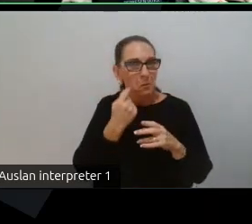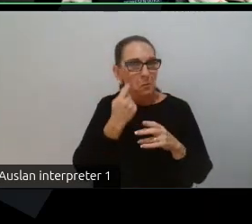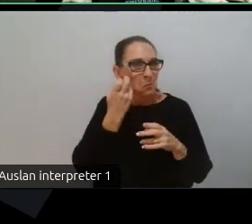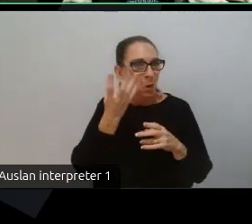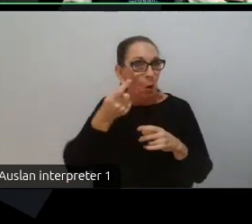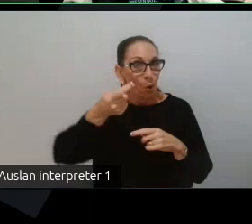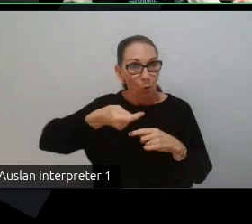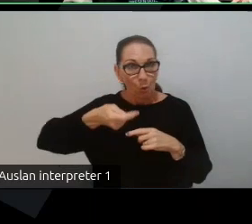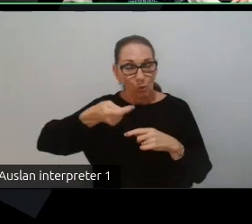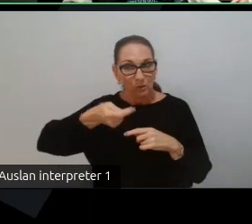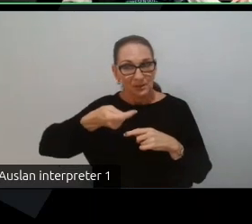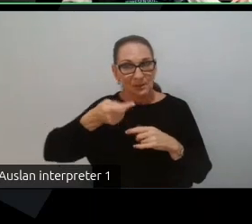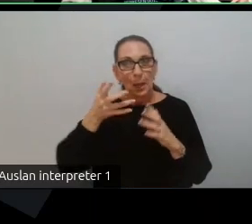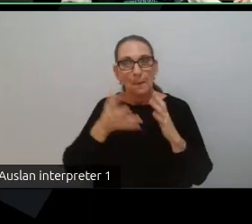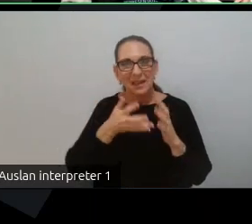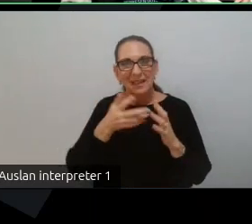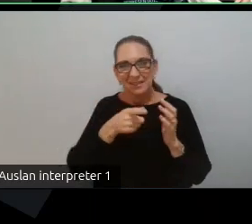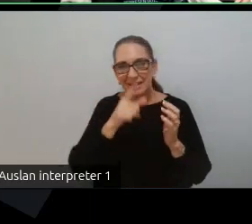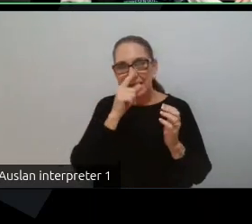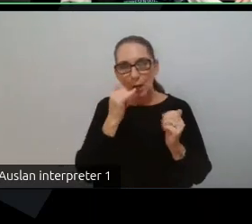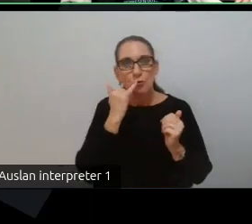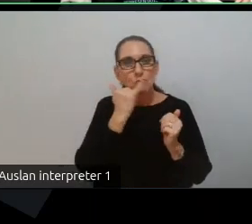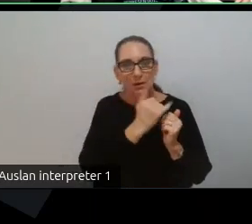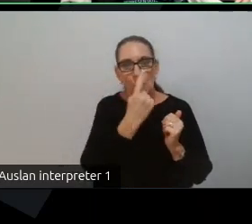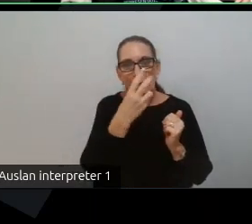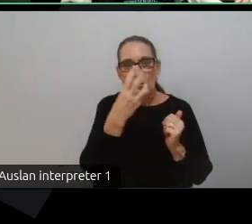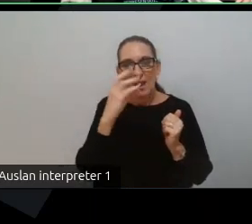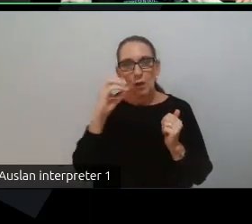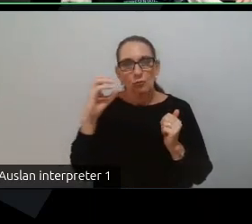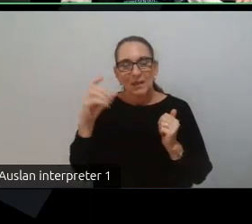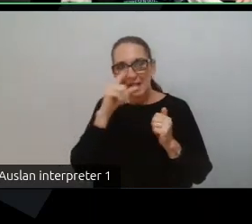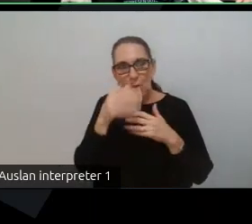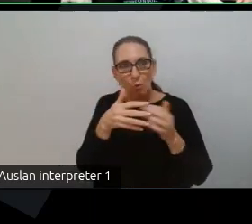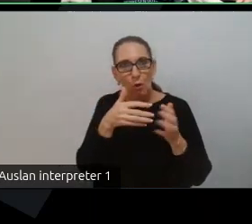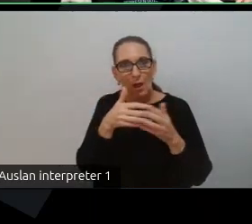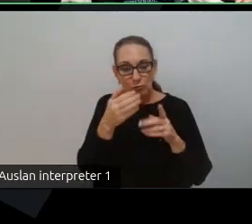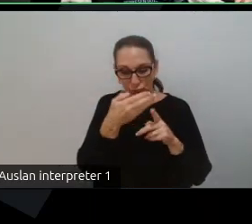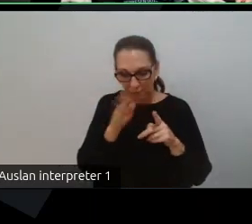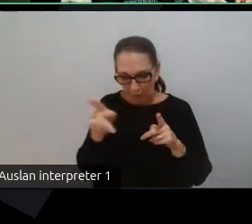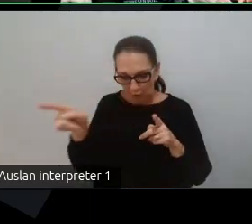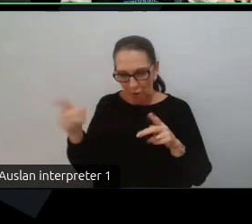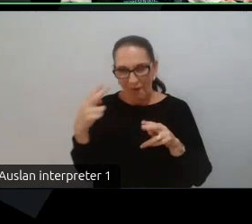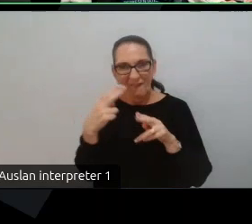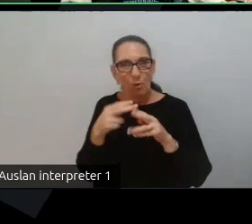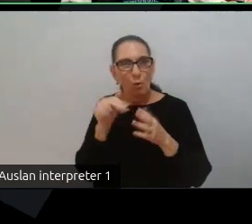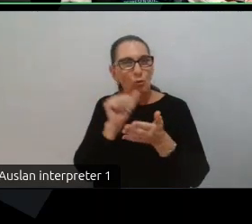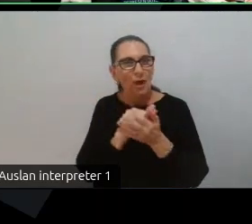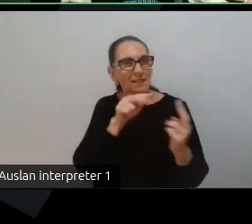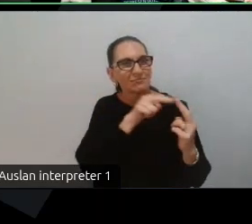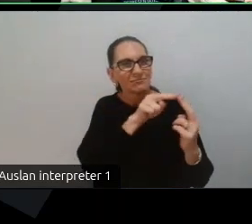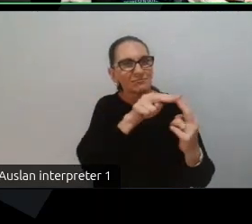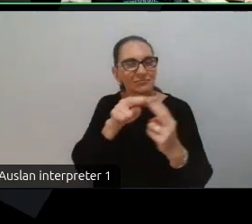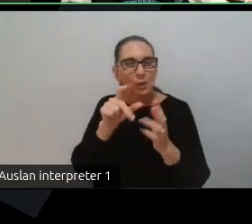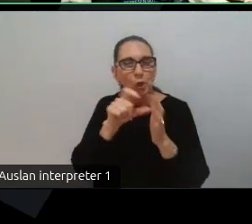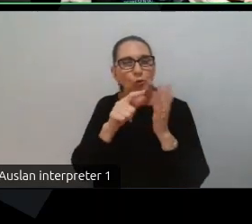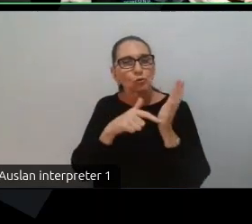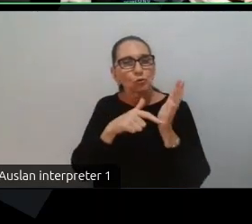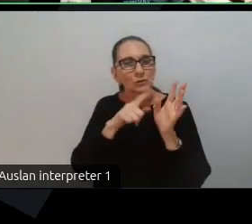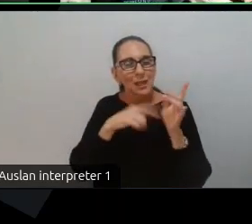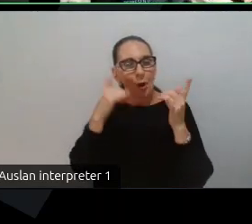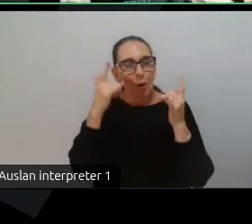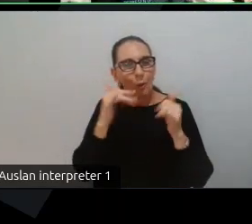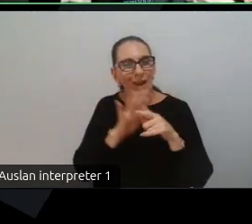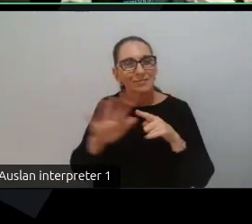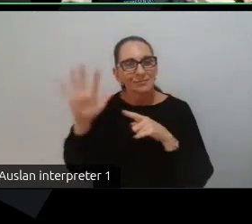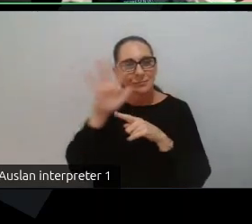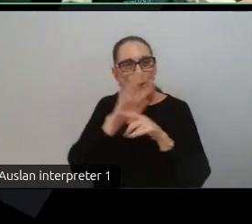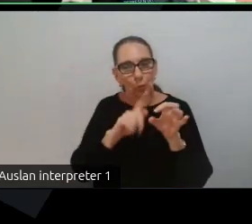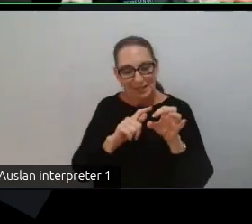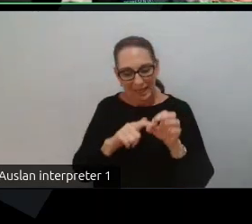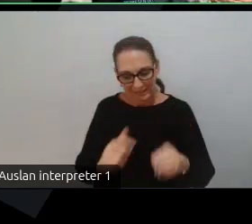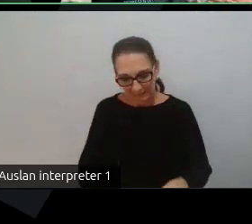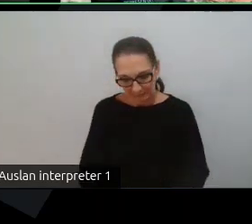um the 1300 number can refer those clients to the appropriate duty lawyer service across Queensland.